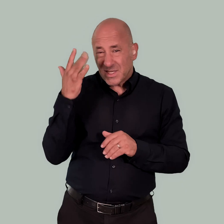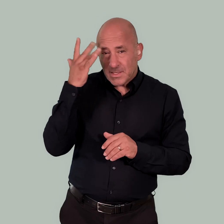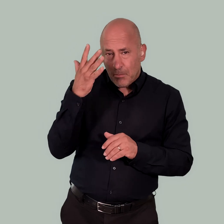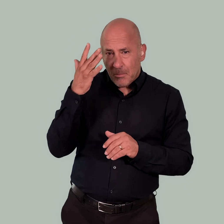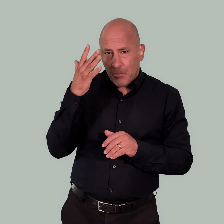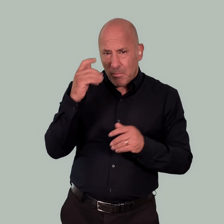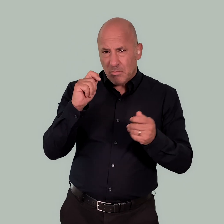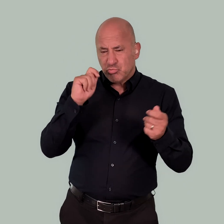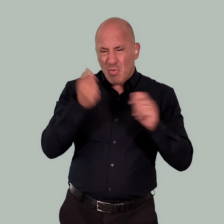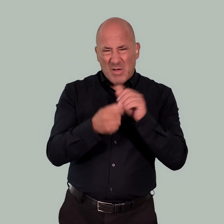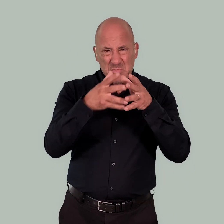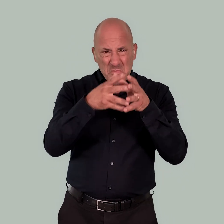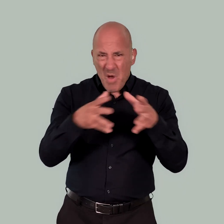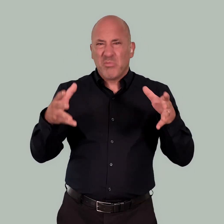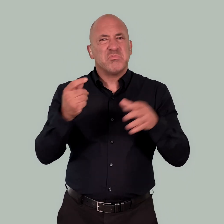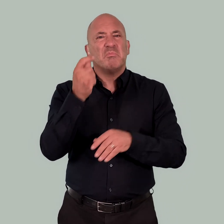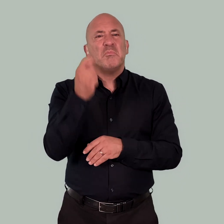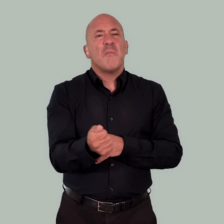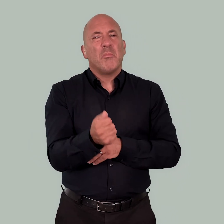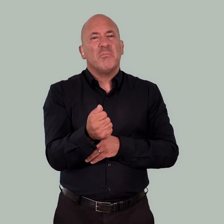in the estimated proportion of people with autism,